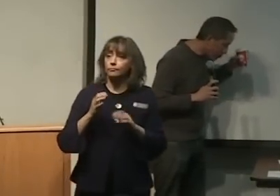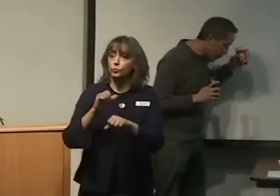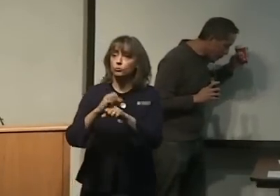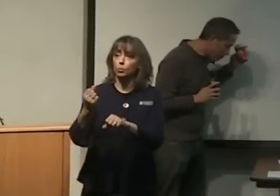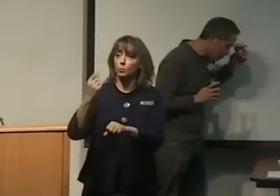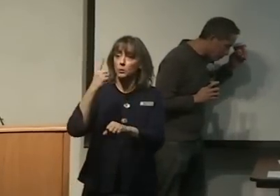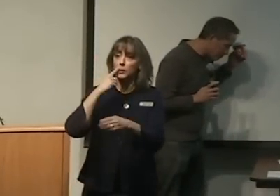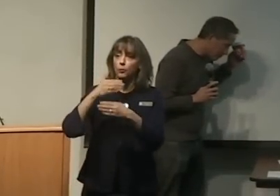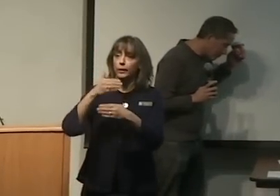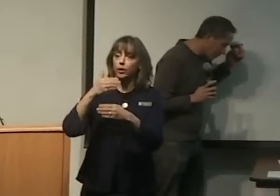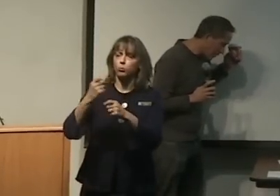[ Pause ]